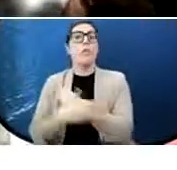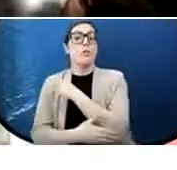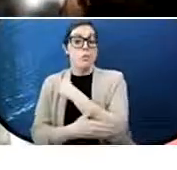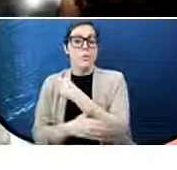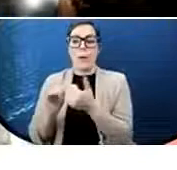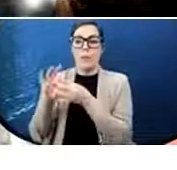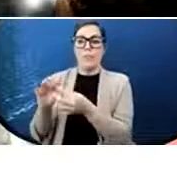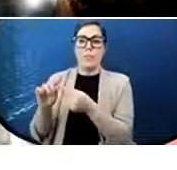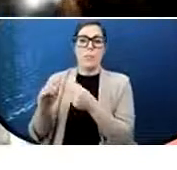Thanks, Monica.